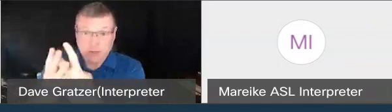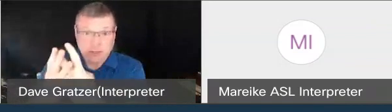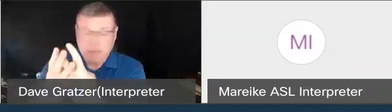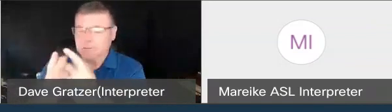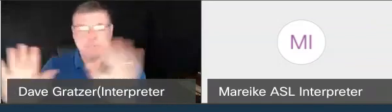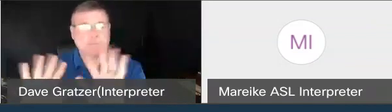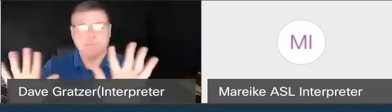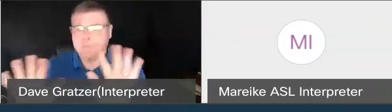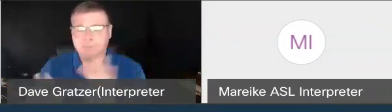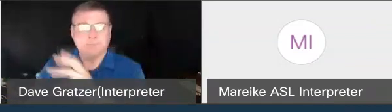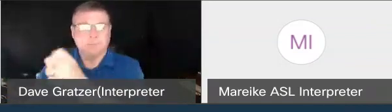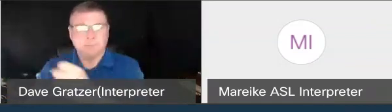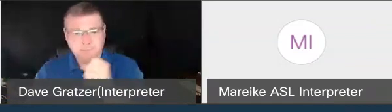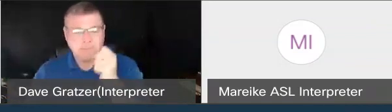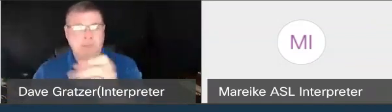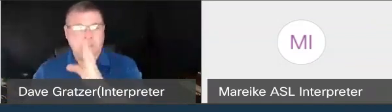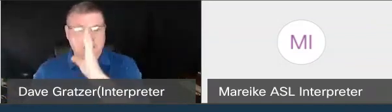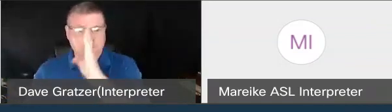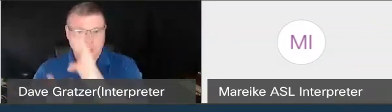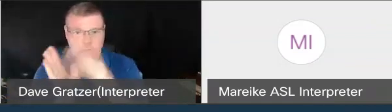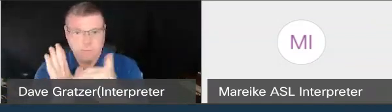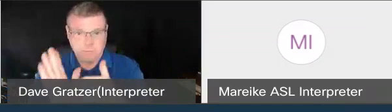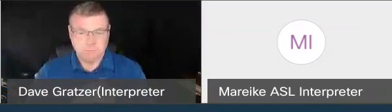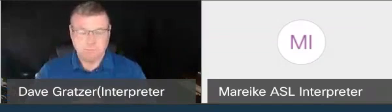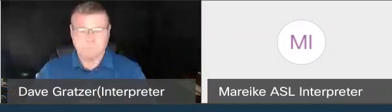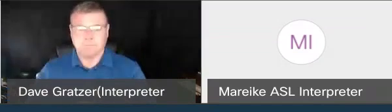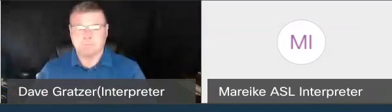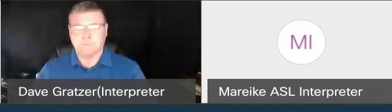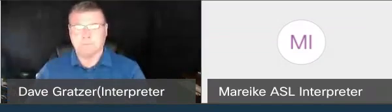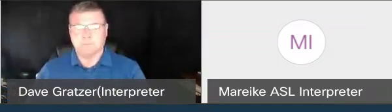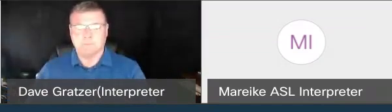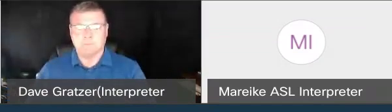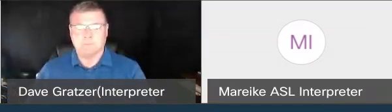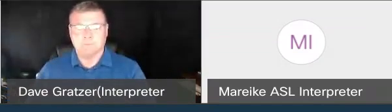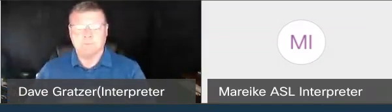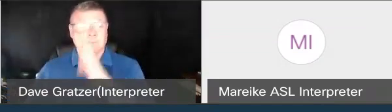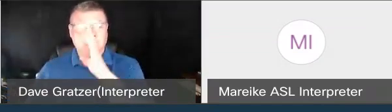we're gonna take them to our sobering center. Um, the sobering center staff